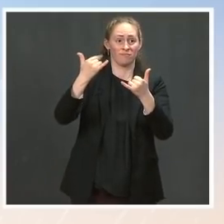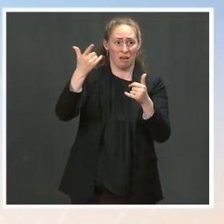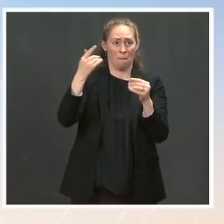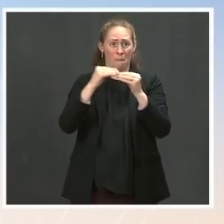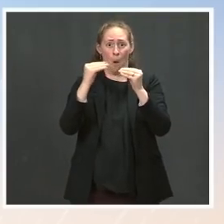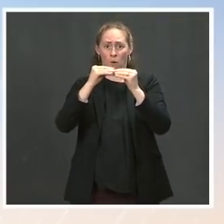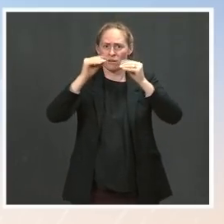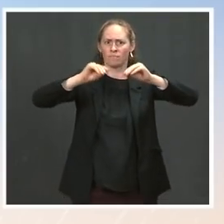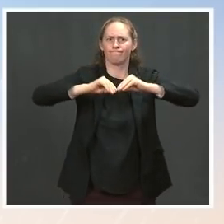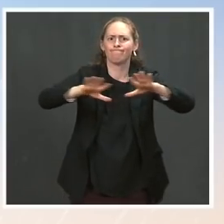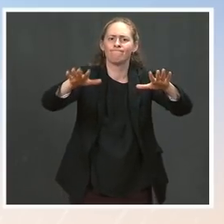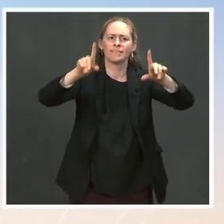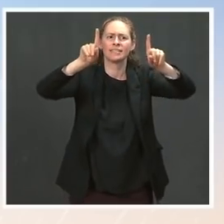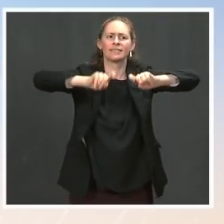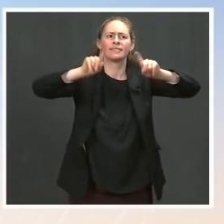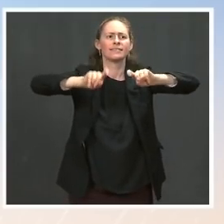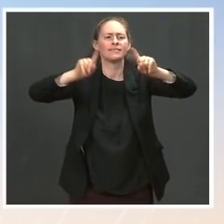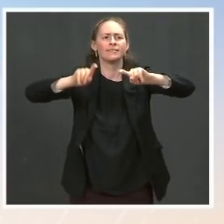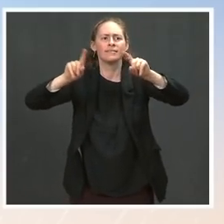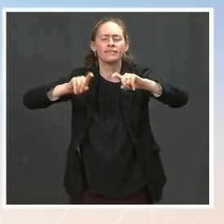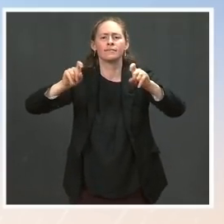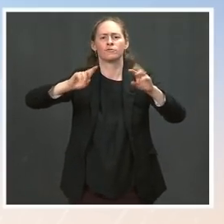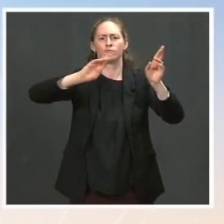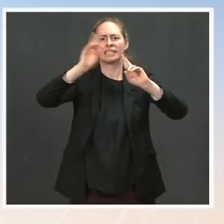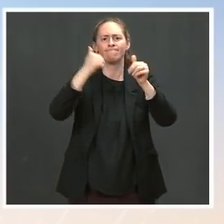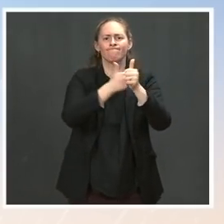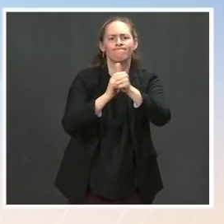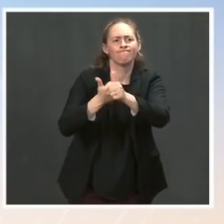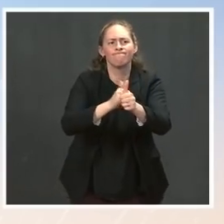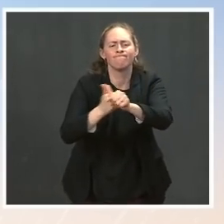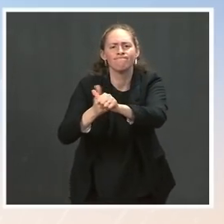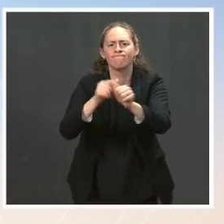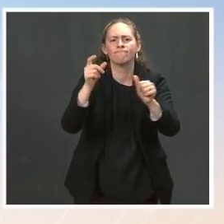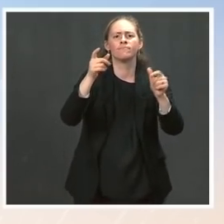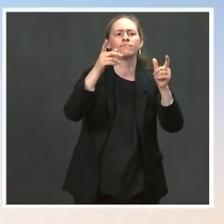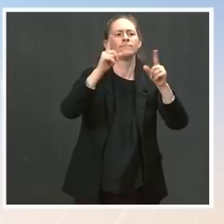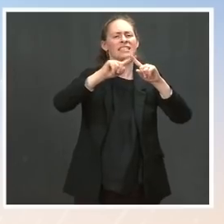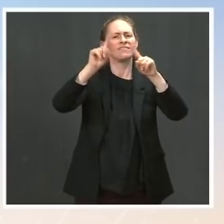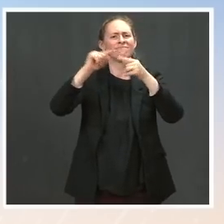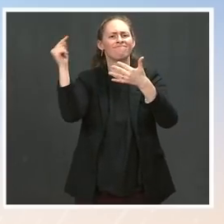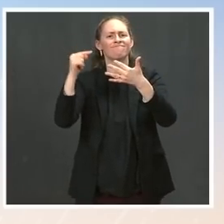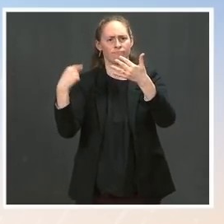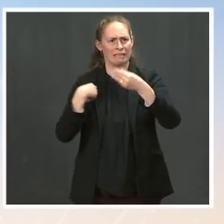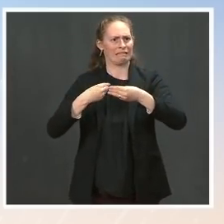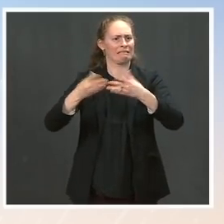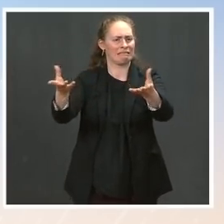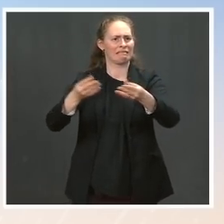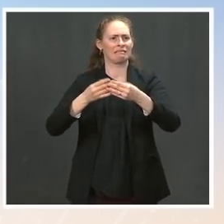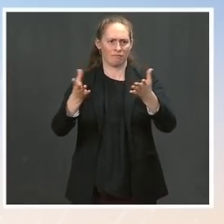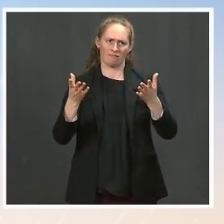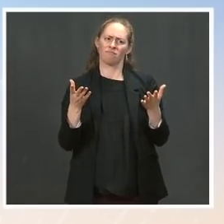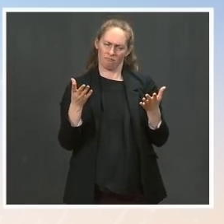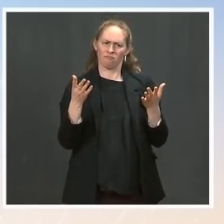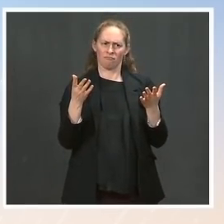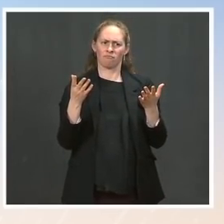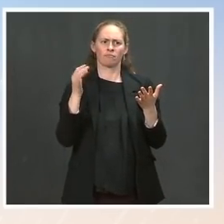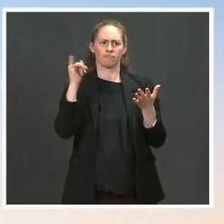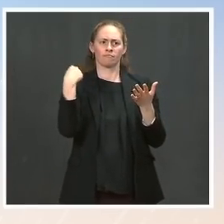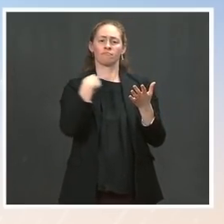surge the distribution of therapeutics -- areas where we have the ability to provide additional help, additional resources.